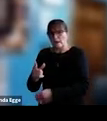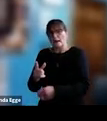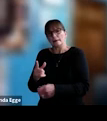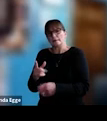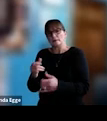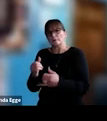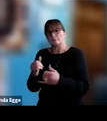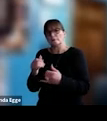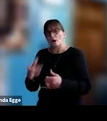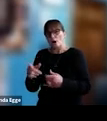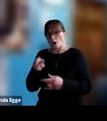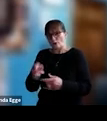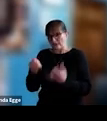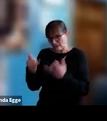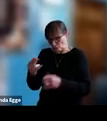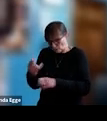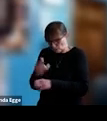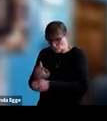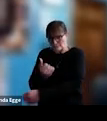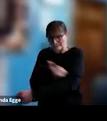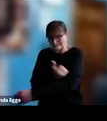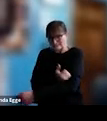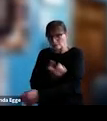So are they currently using substances or if not,